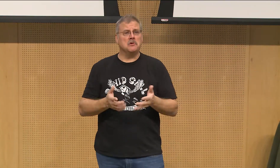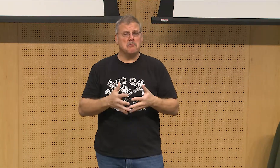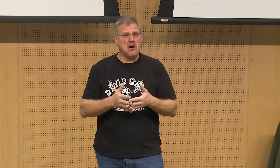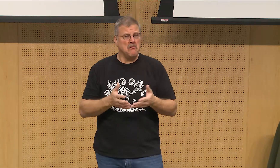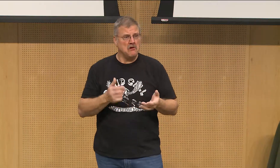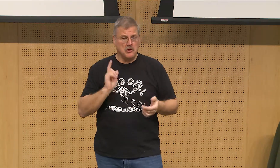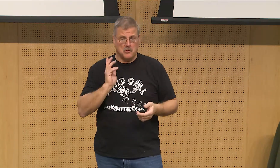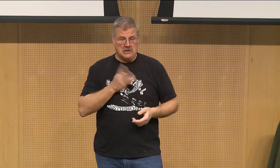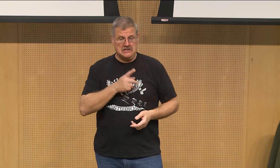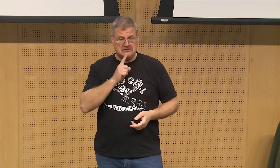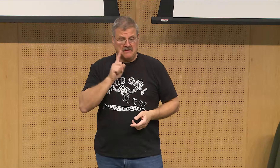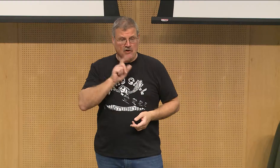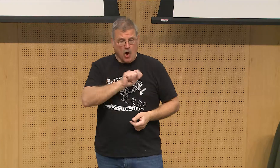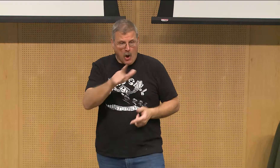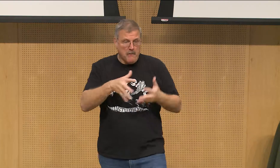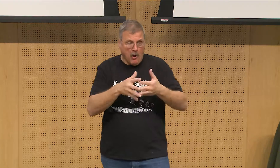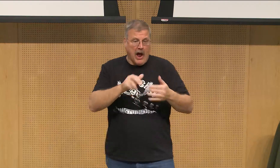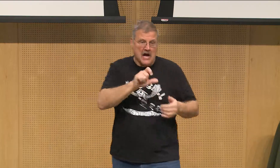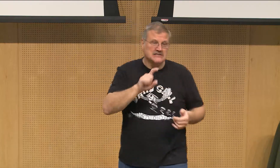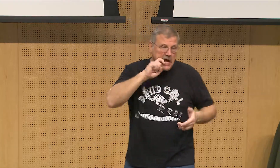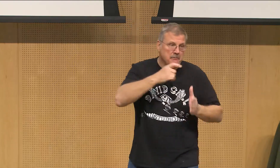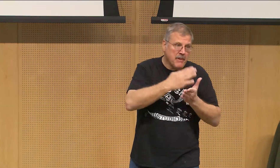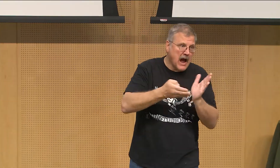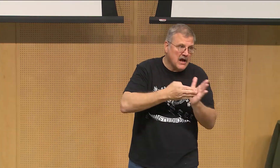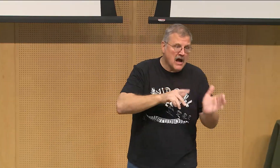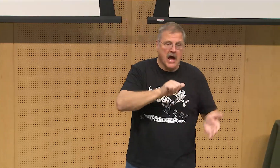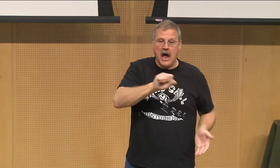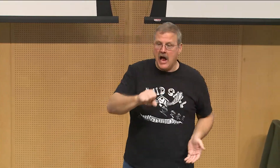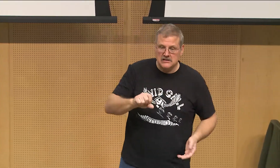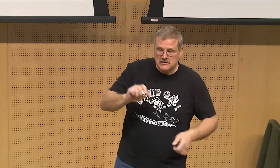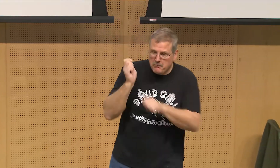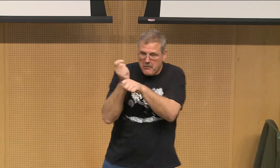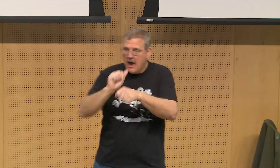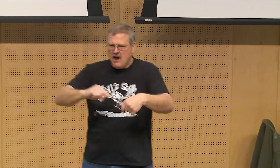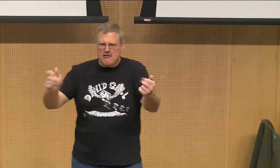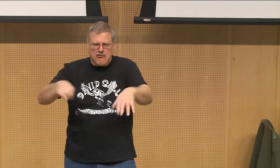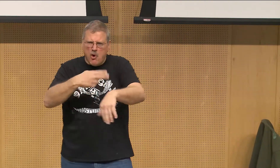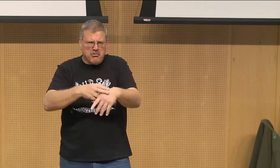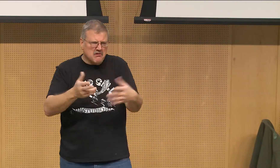Deaf people are America. We are as American as apple pie and baseball.